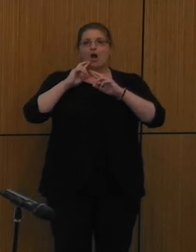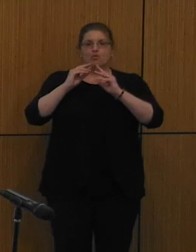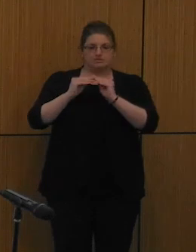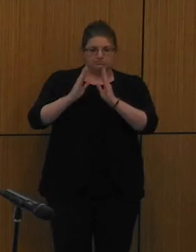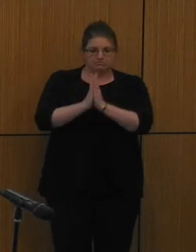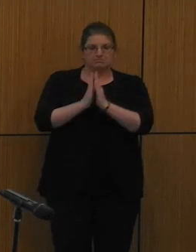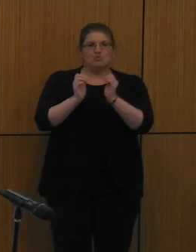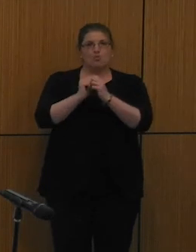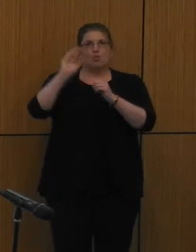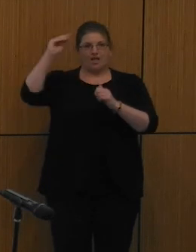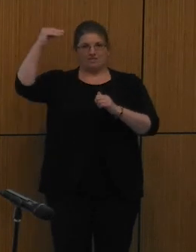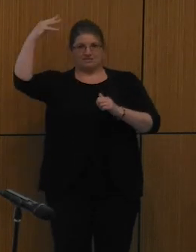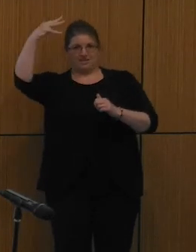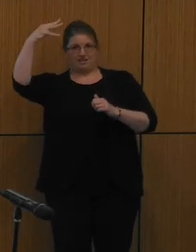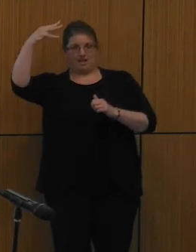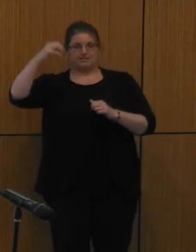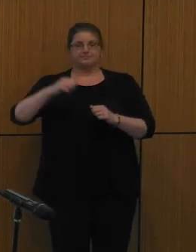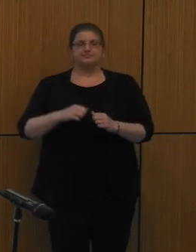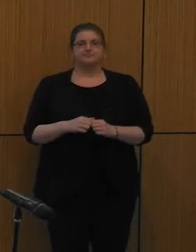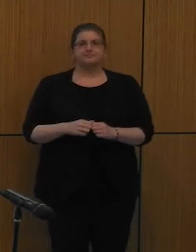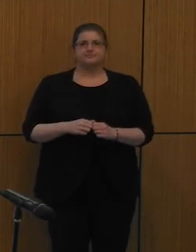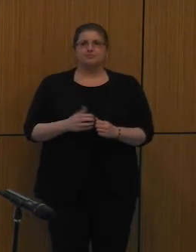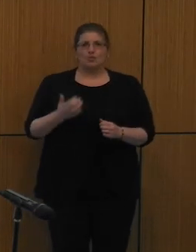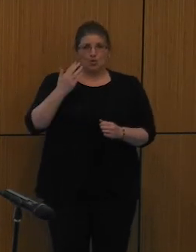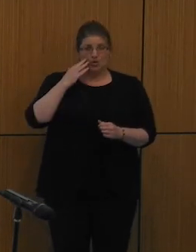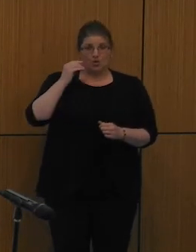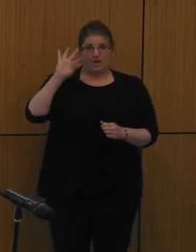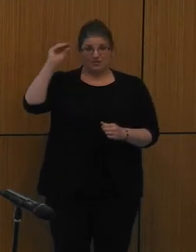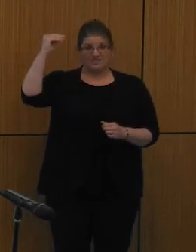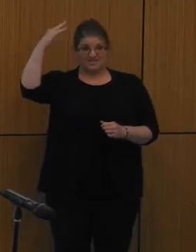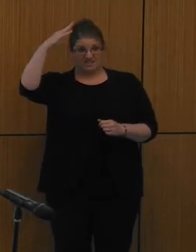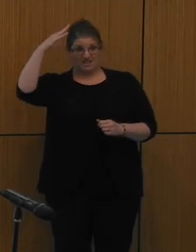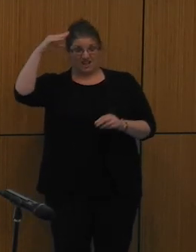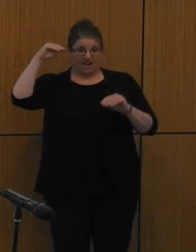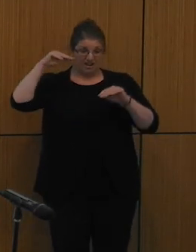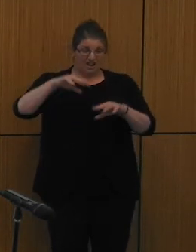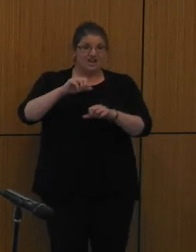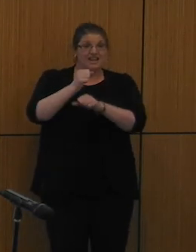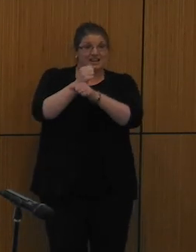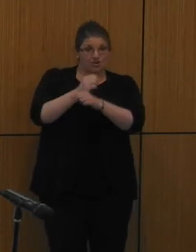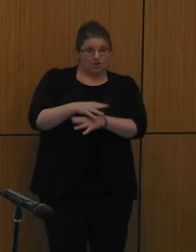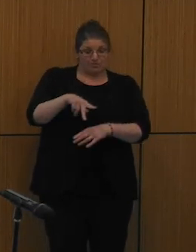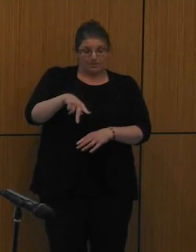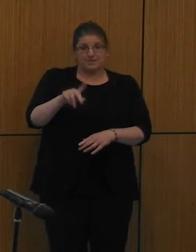So, we're interested in whether or not sunlight can cause, PPD and PPD quinone to transform.